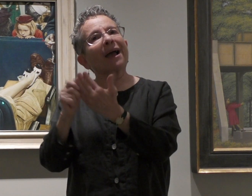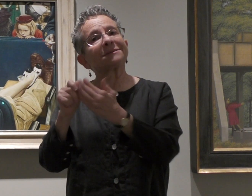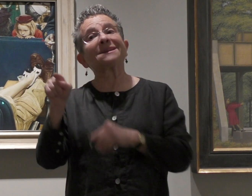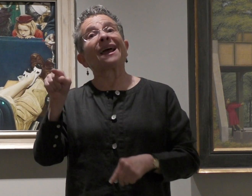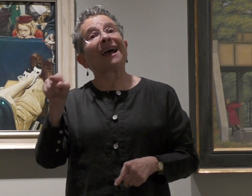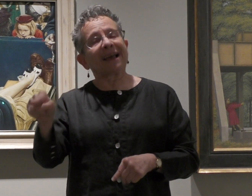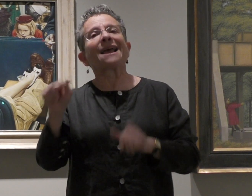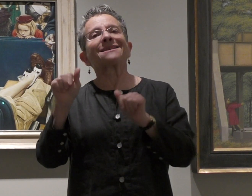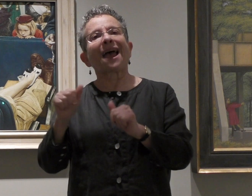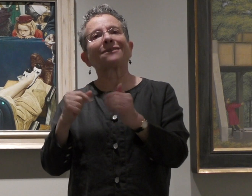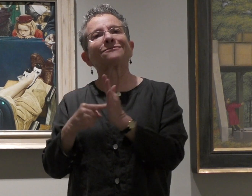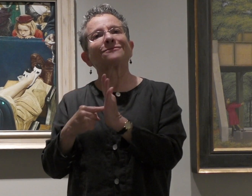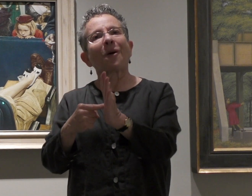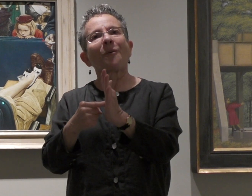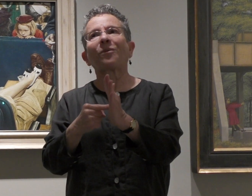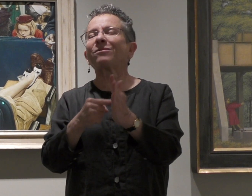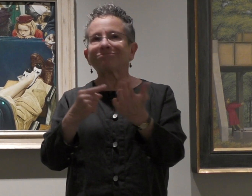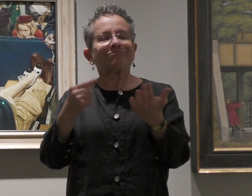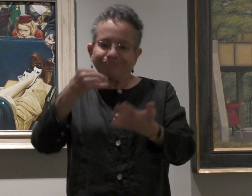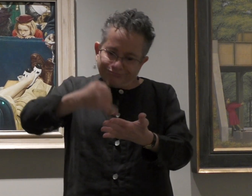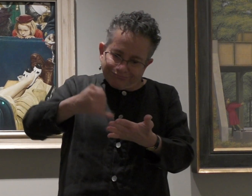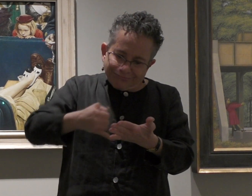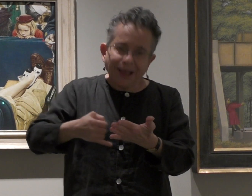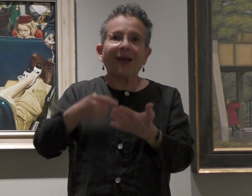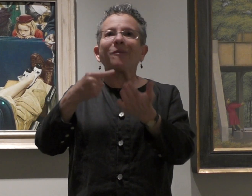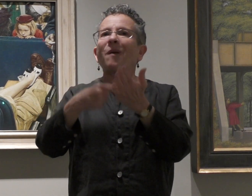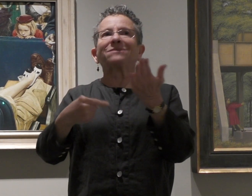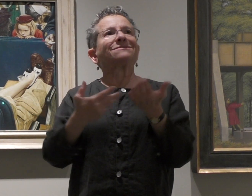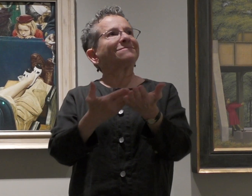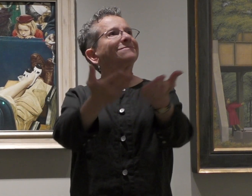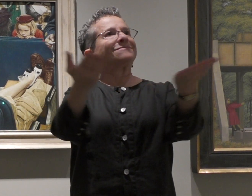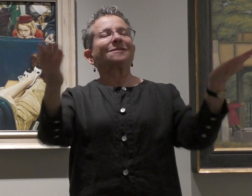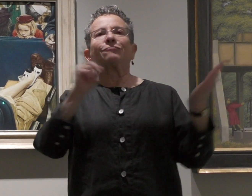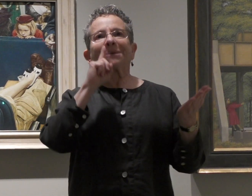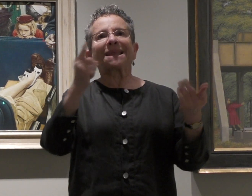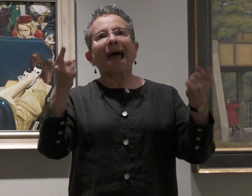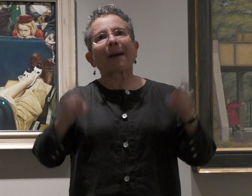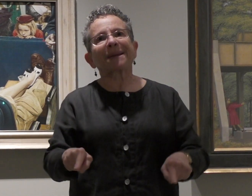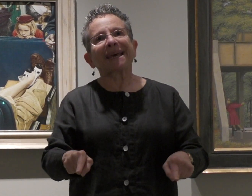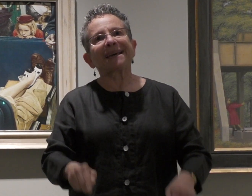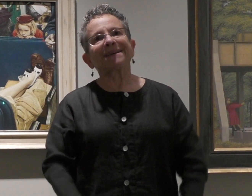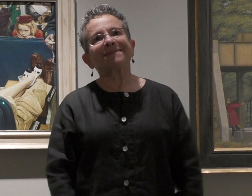At Look magazine, Rockwell was free to paint and address important social issues that he saw happening in the world.